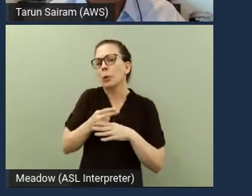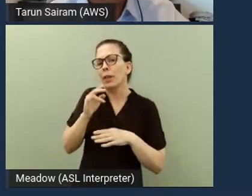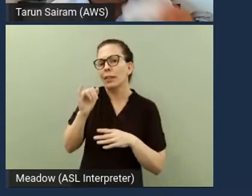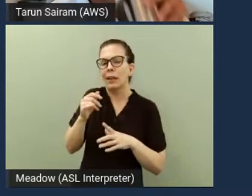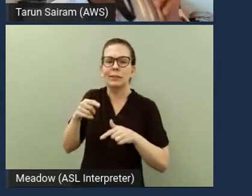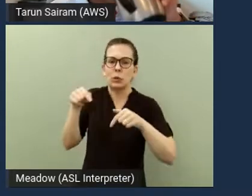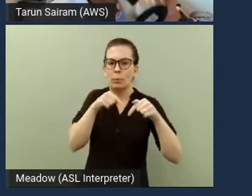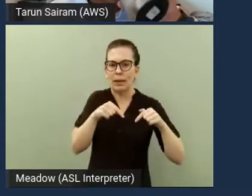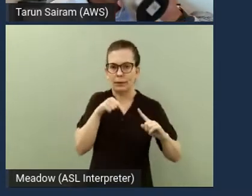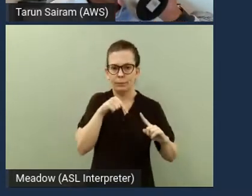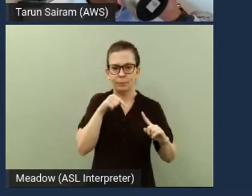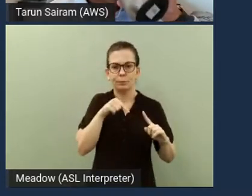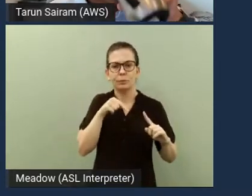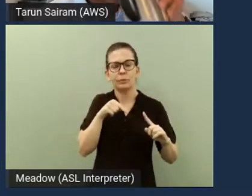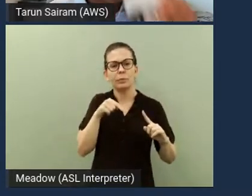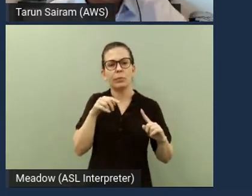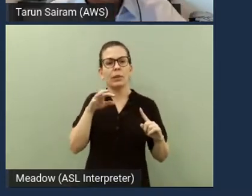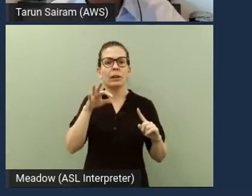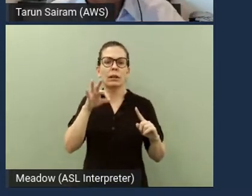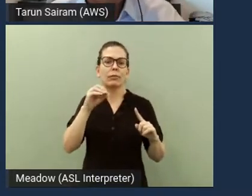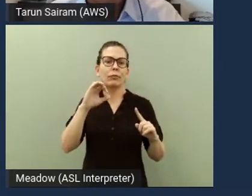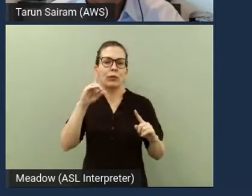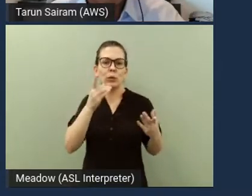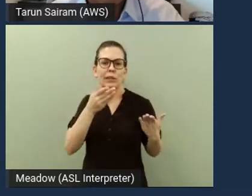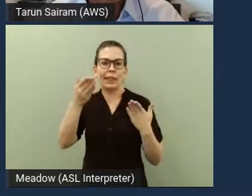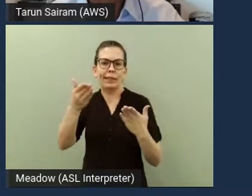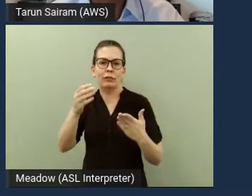to that, the food delivery App, right? Mm. - And I'm trying to figure